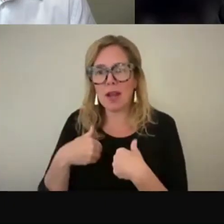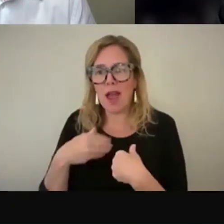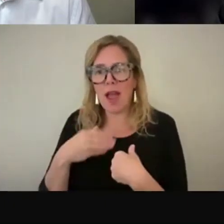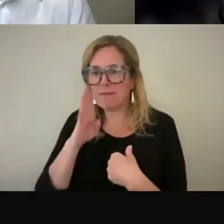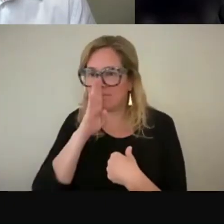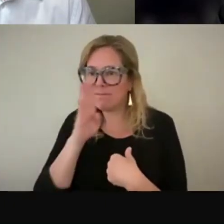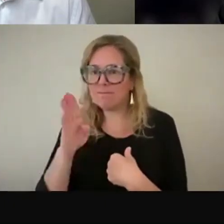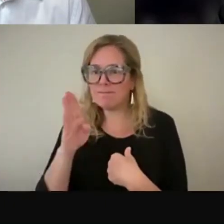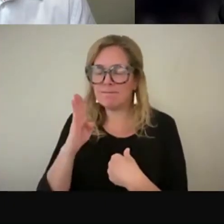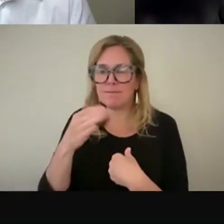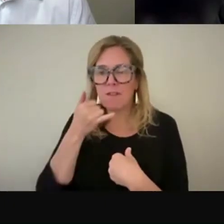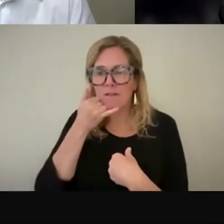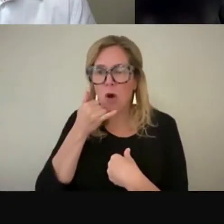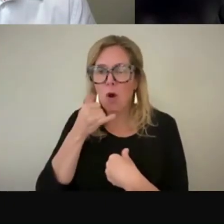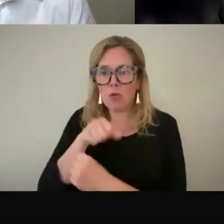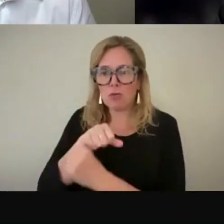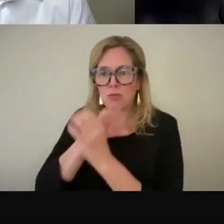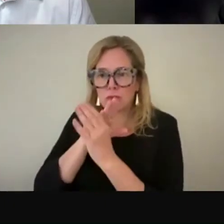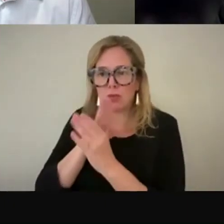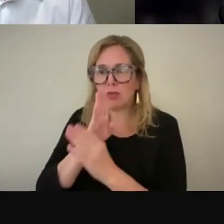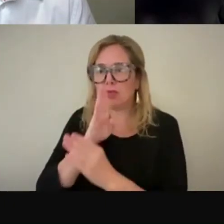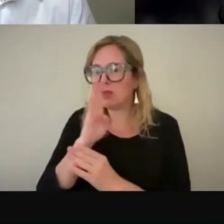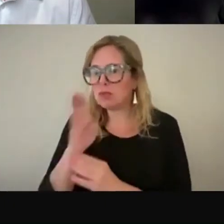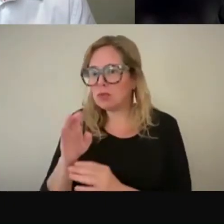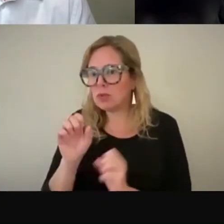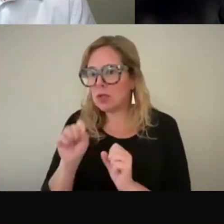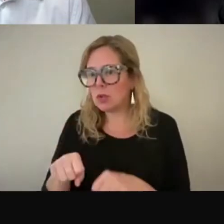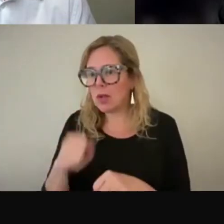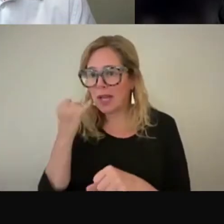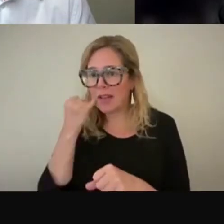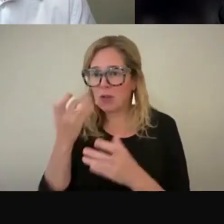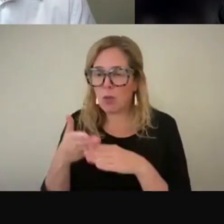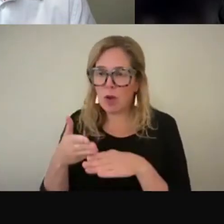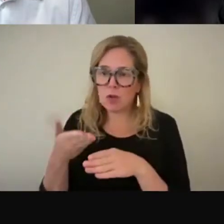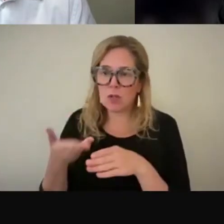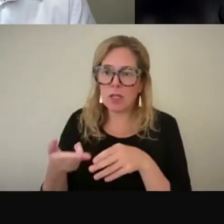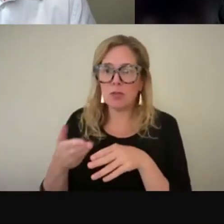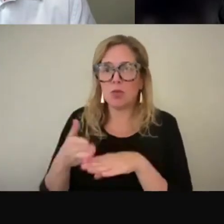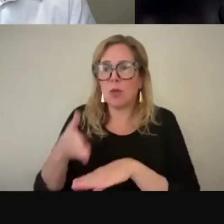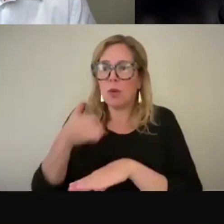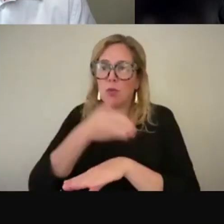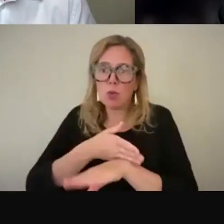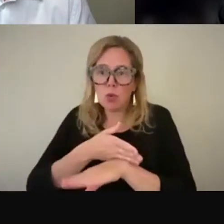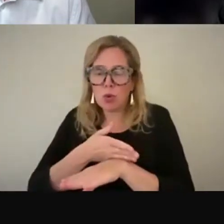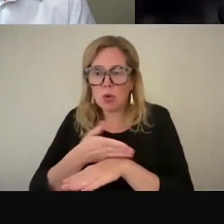like to see improved or further supported. But I think, yeah, just talking to us.